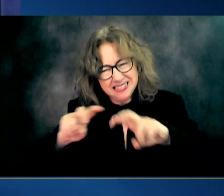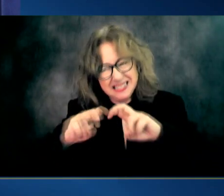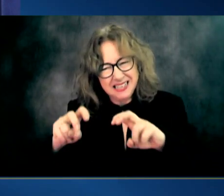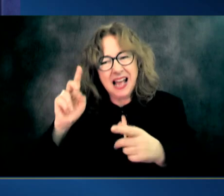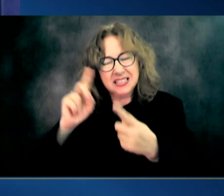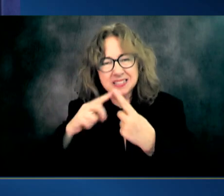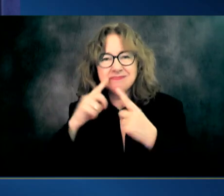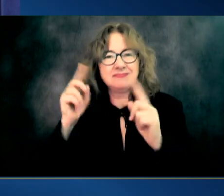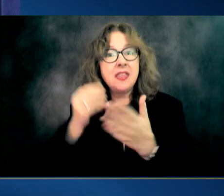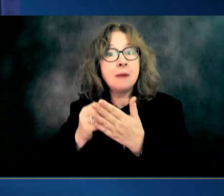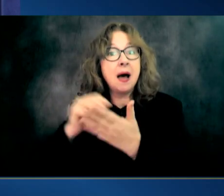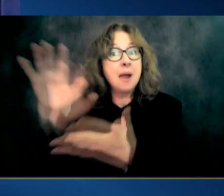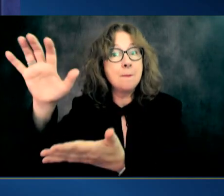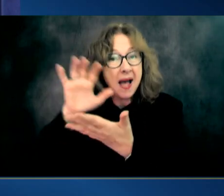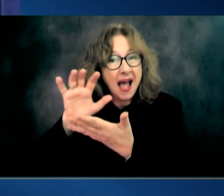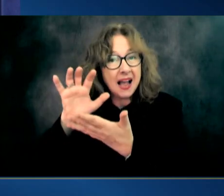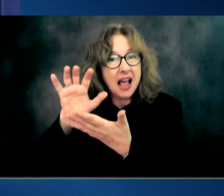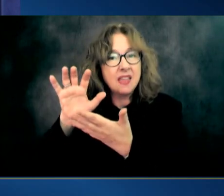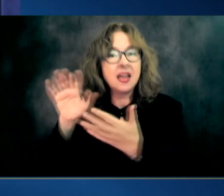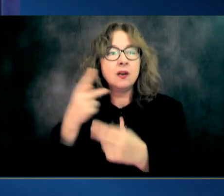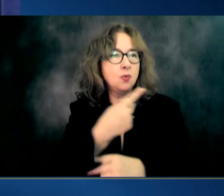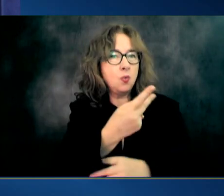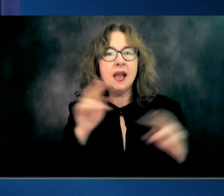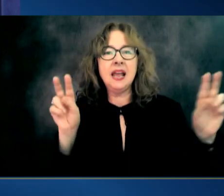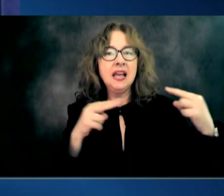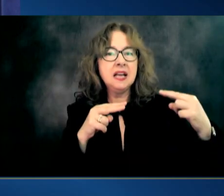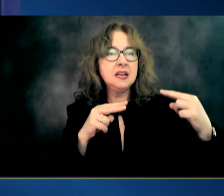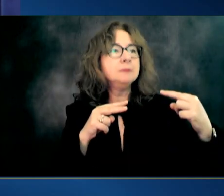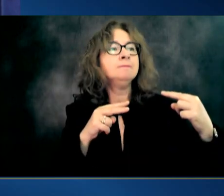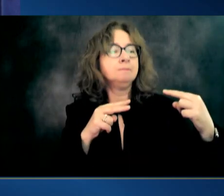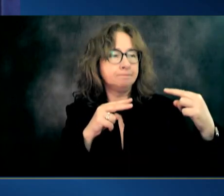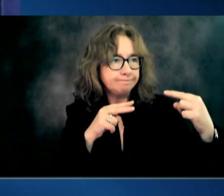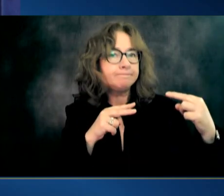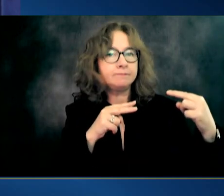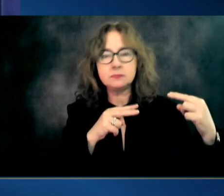like I said, from -- it was really that all the conversations we had.